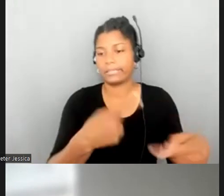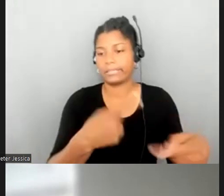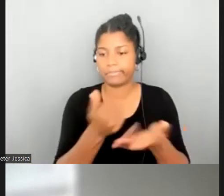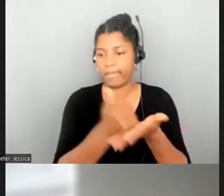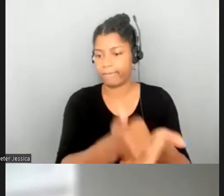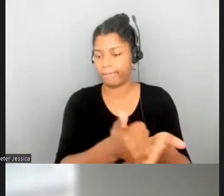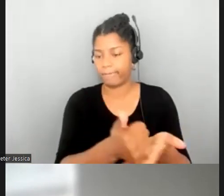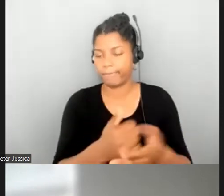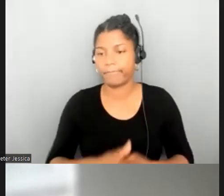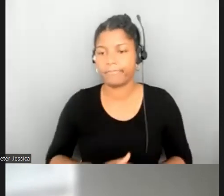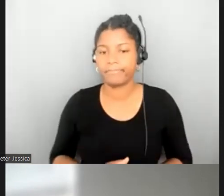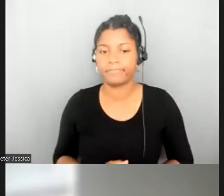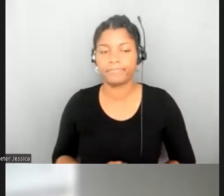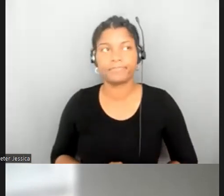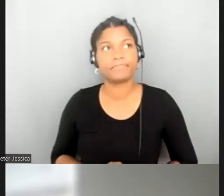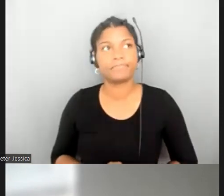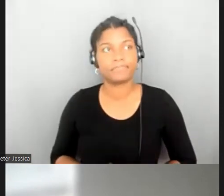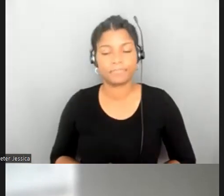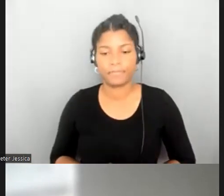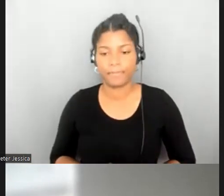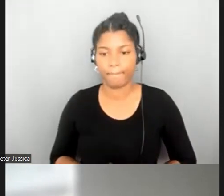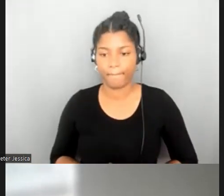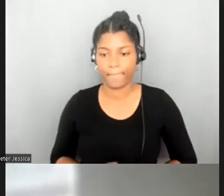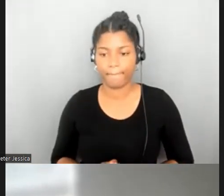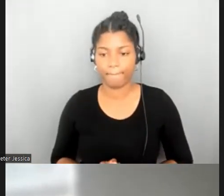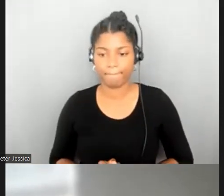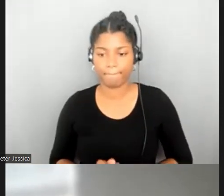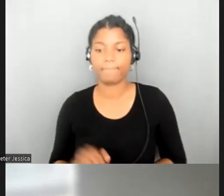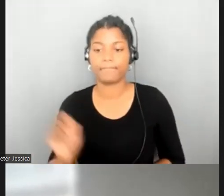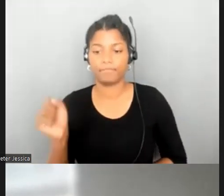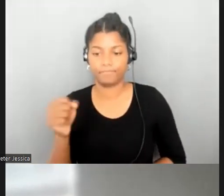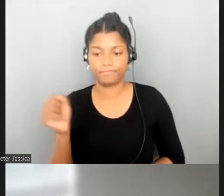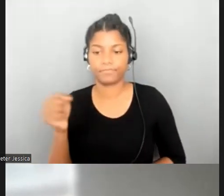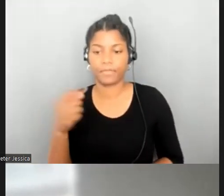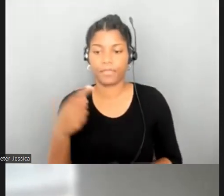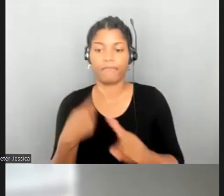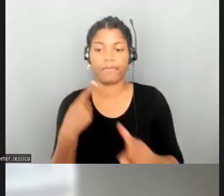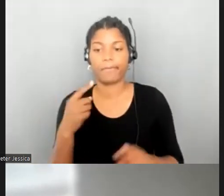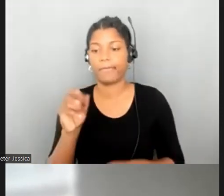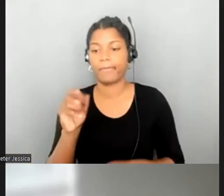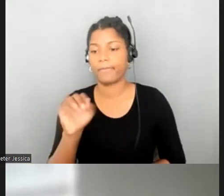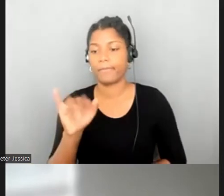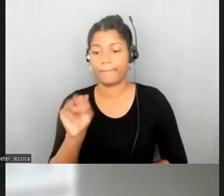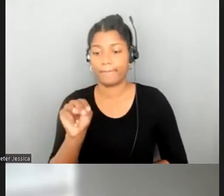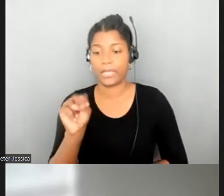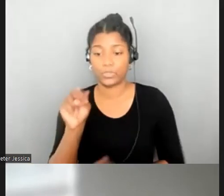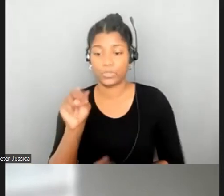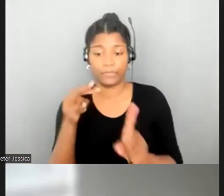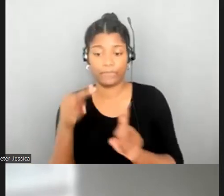I can talk about it from the Minnesota standpoint.